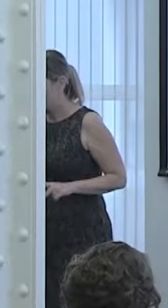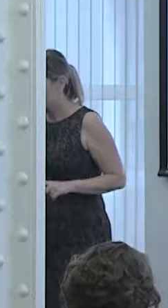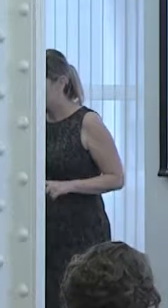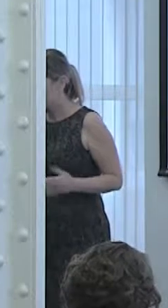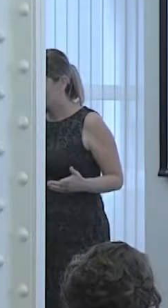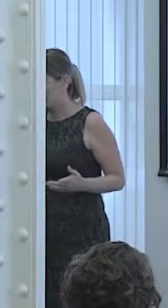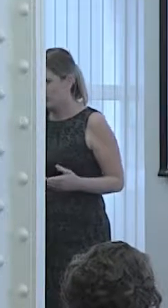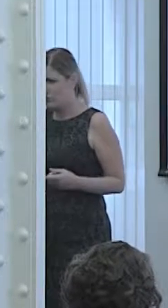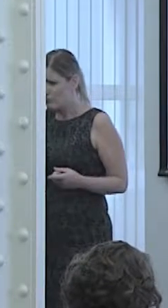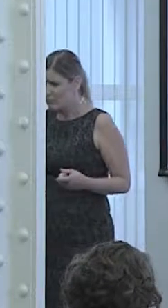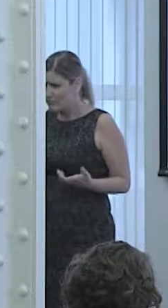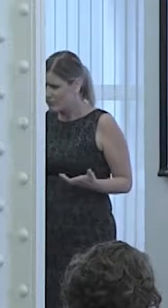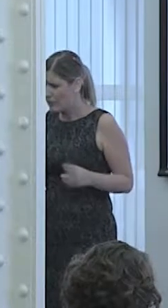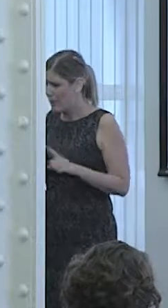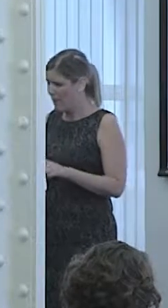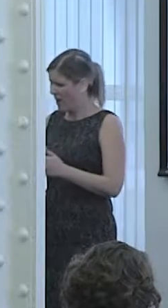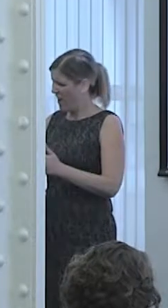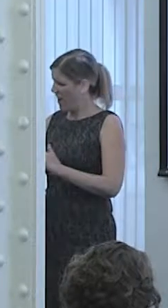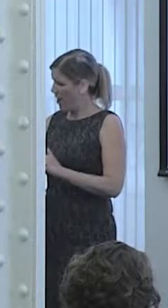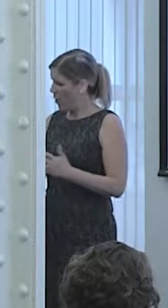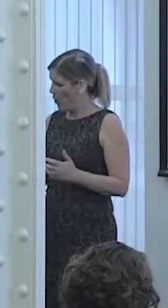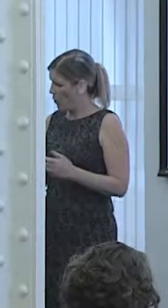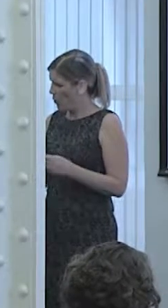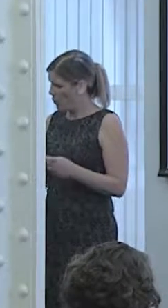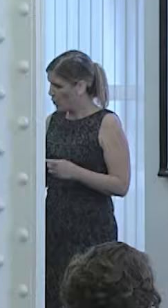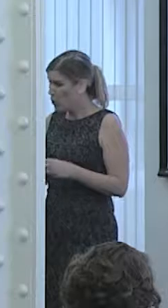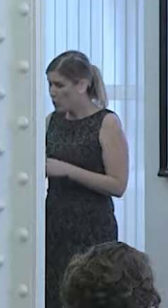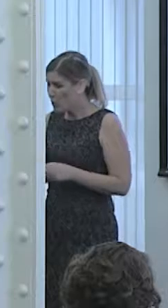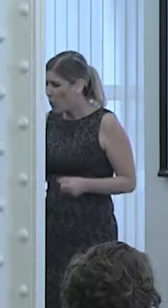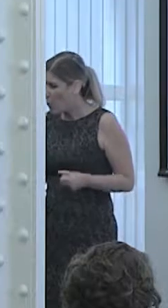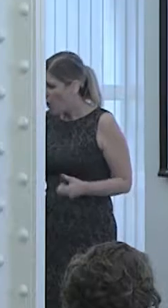"Wait, but how, do you use your walker during sex?"